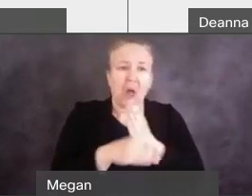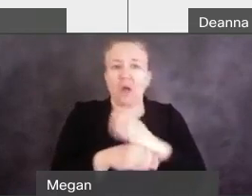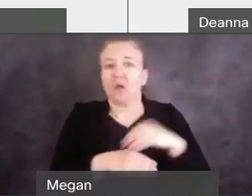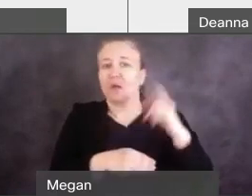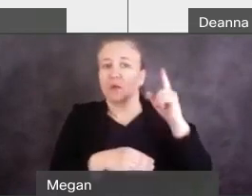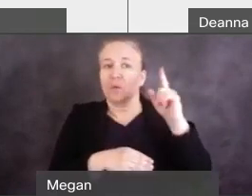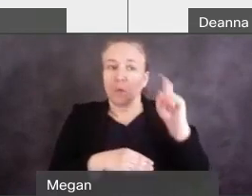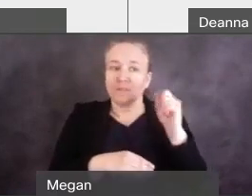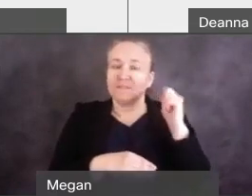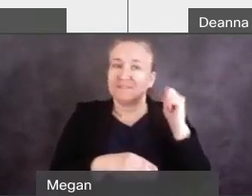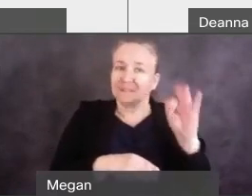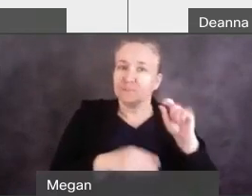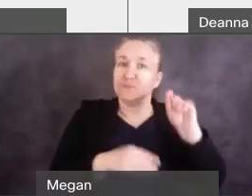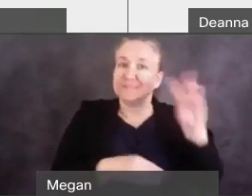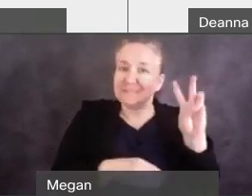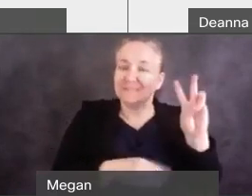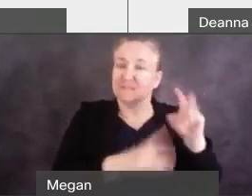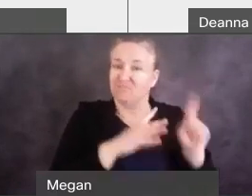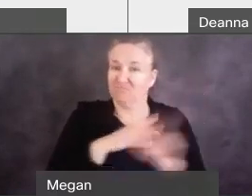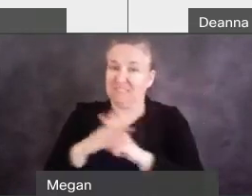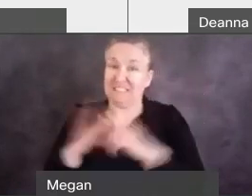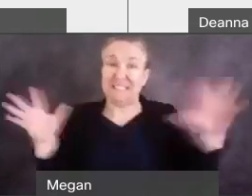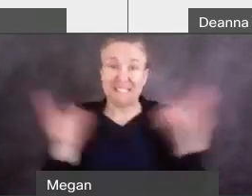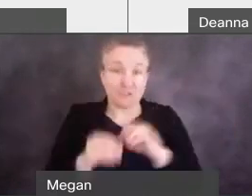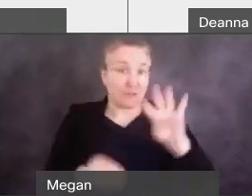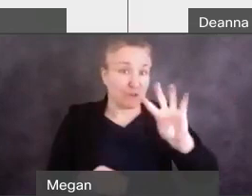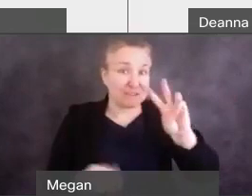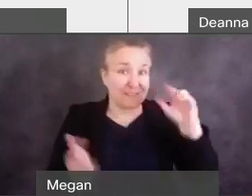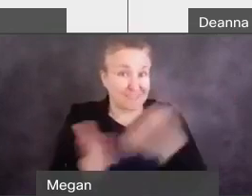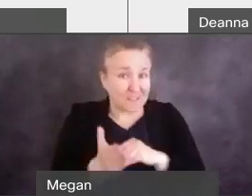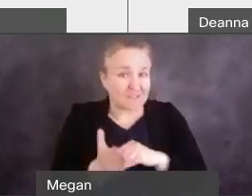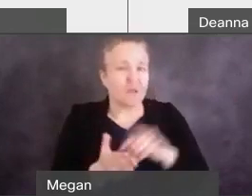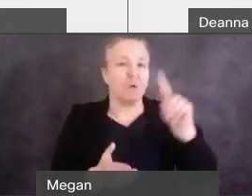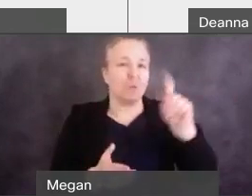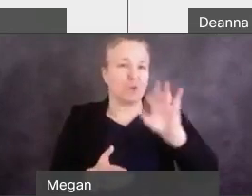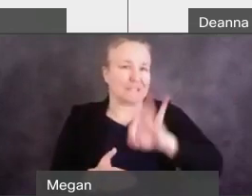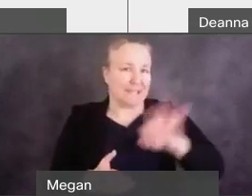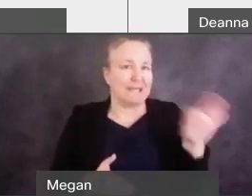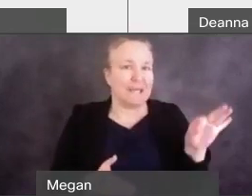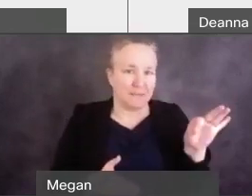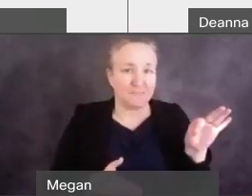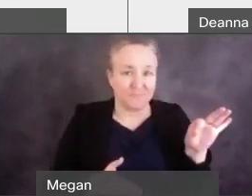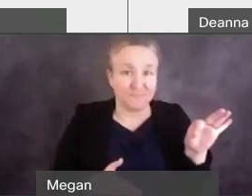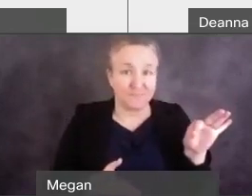and brings us to a total of 46,199. These positive cases